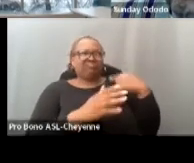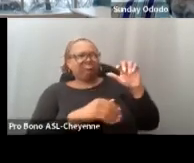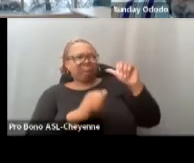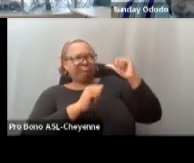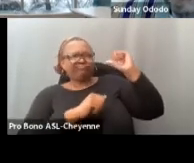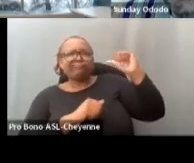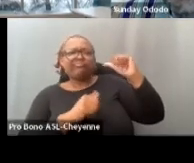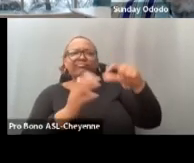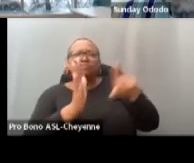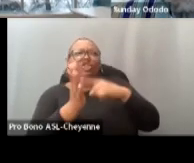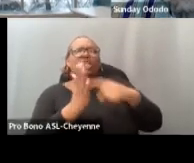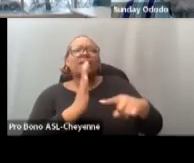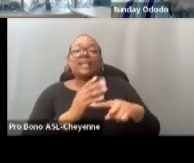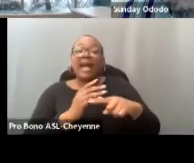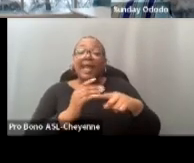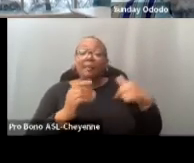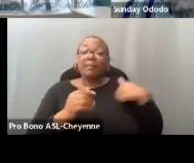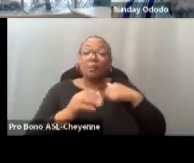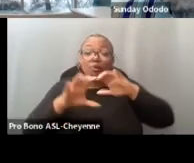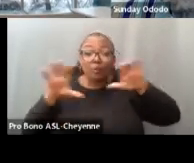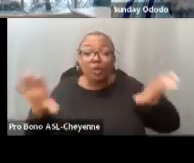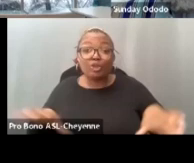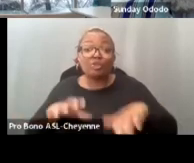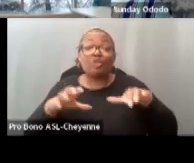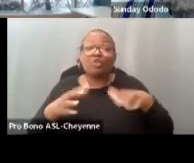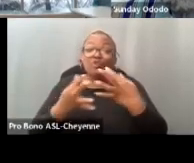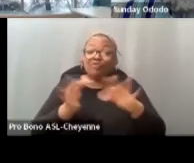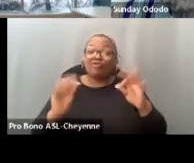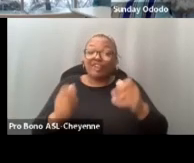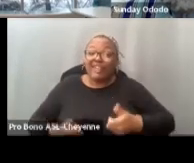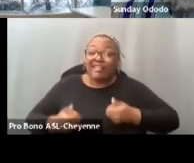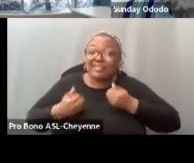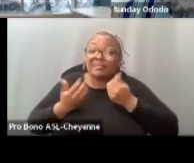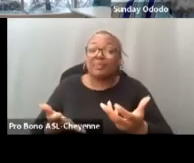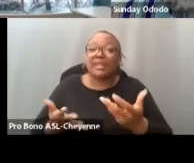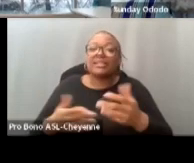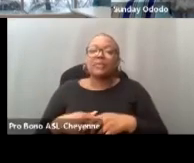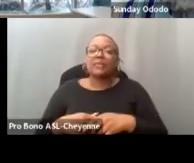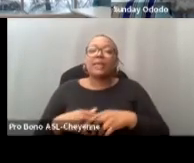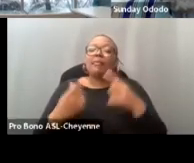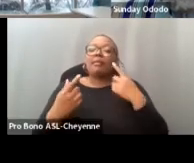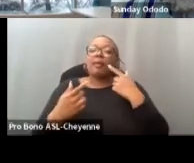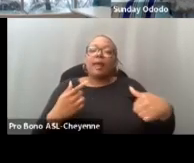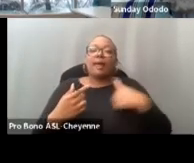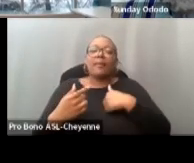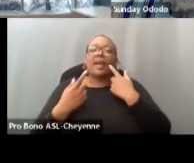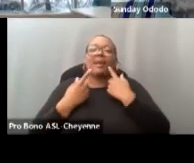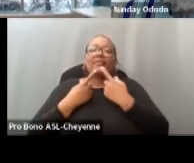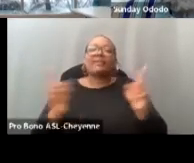actually doing free expression. You know, there's a famous Dizzy Gillespie quote